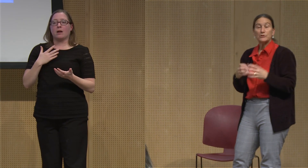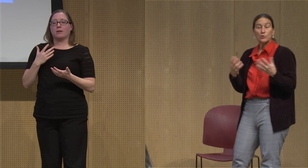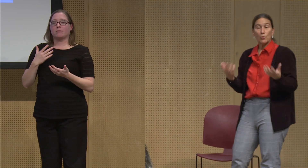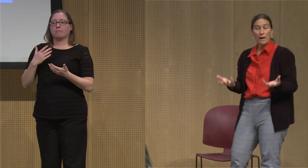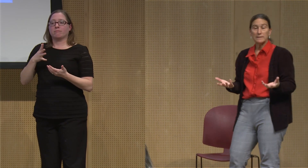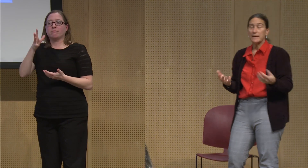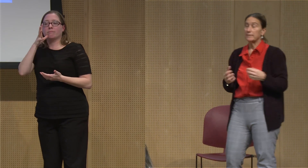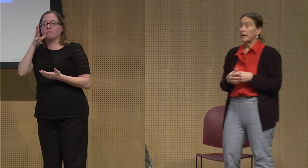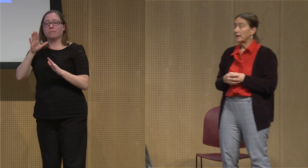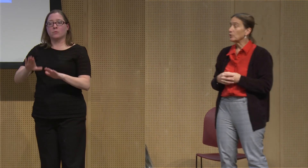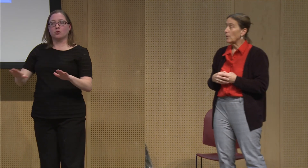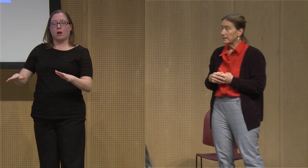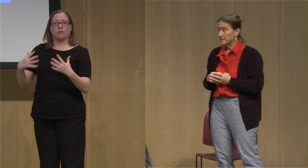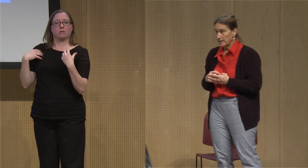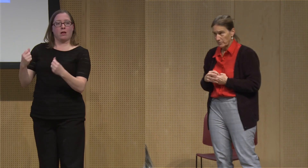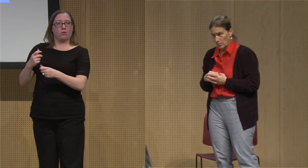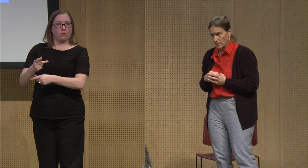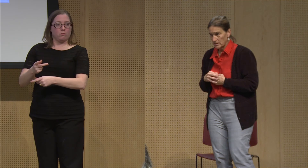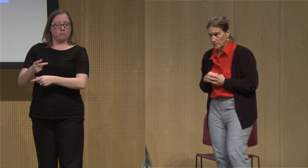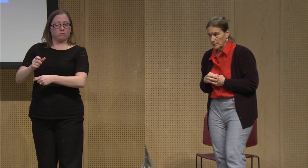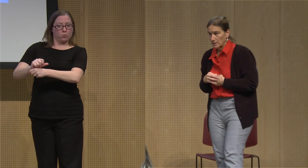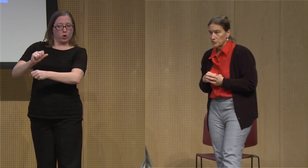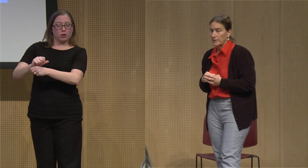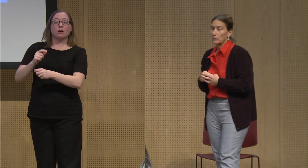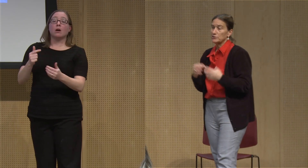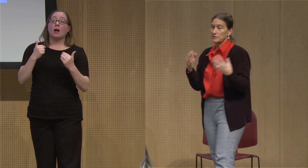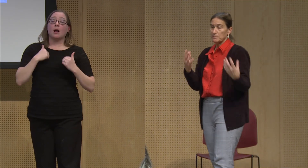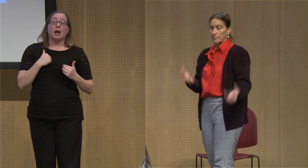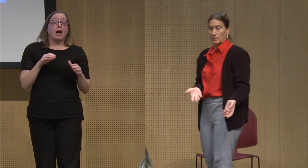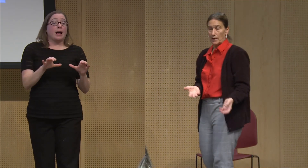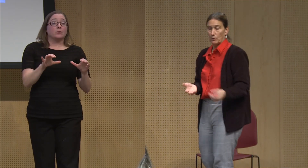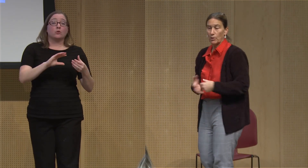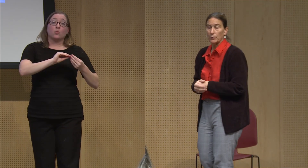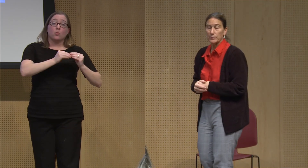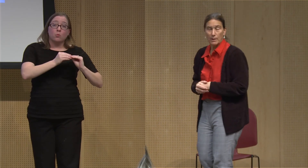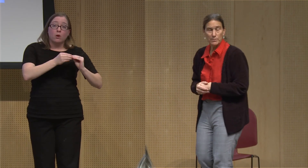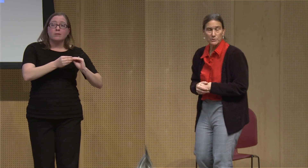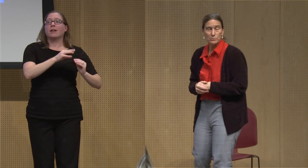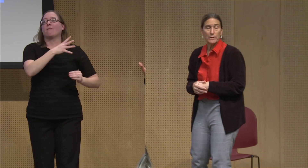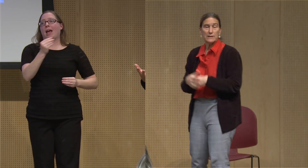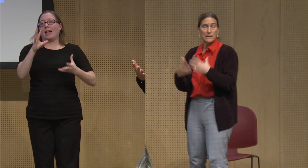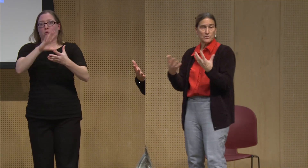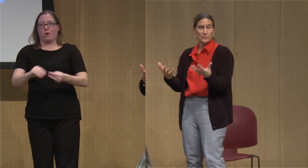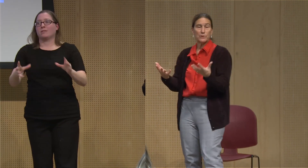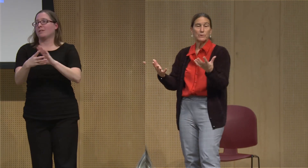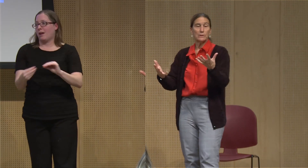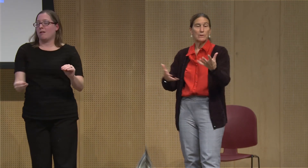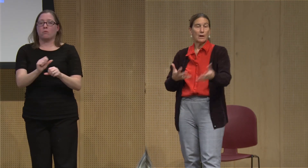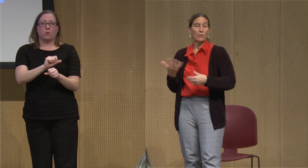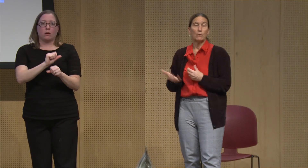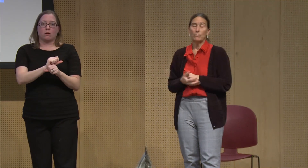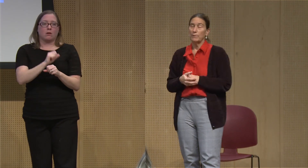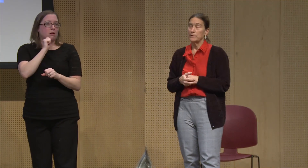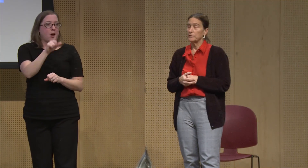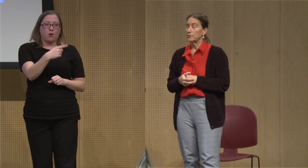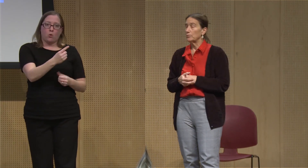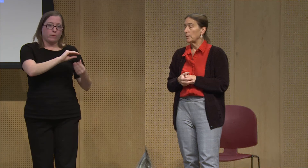I DO QUALITATIVE AND QUANTITATIVE WORK, SO I DON'T JUST, UM, WORK WITH NUMBERS. WE INTERVIEW AND--UH, WE INTERVIEW WOMEN,